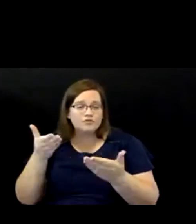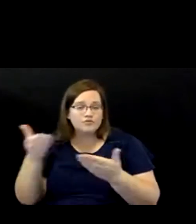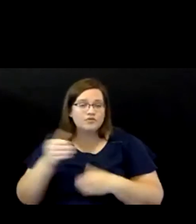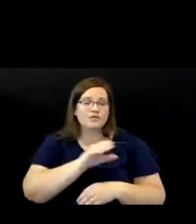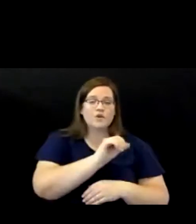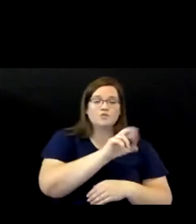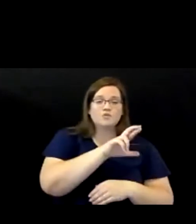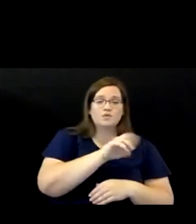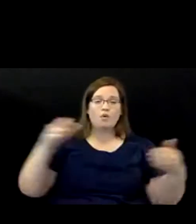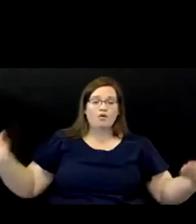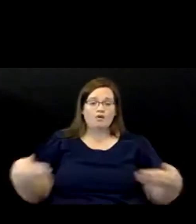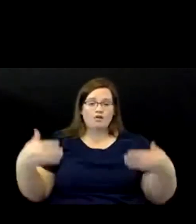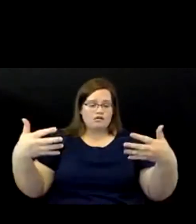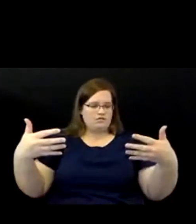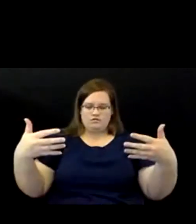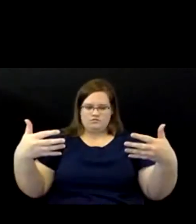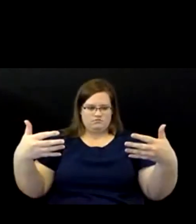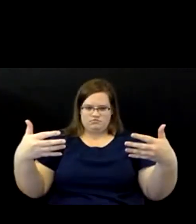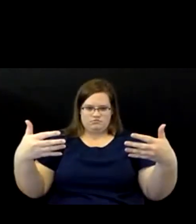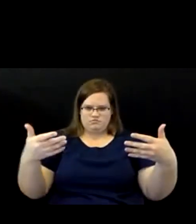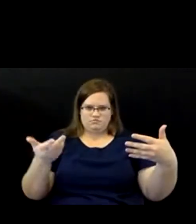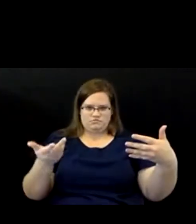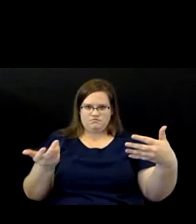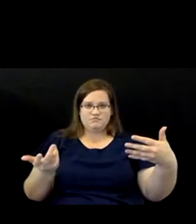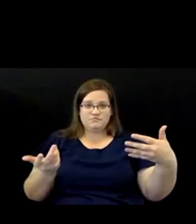you'd be hard-pressed to find something related to having a disability that